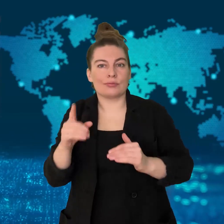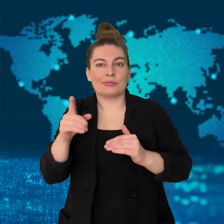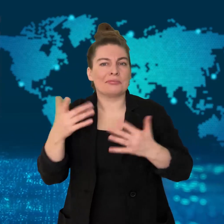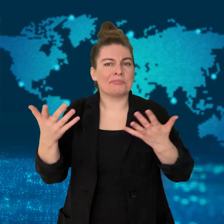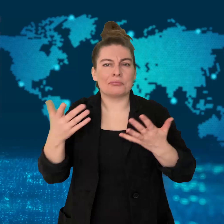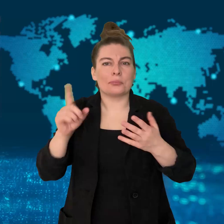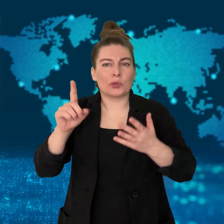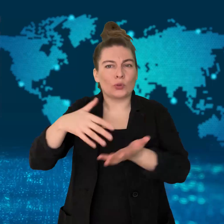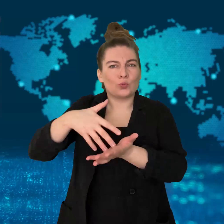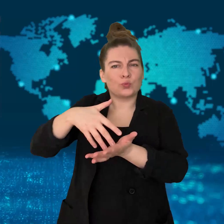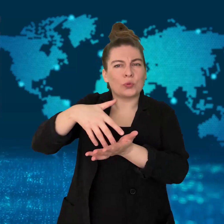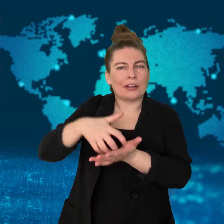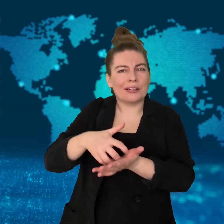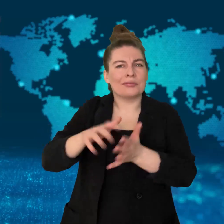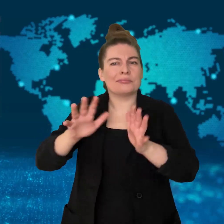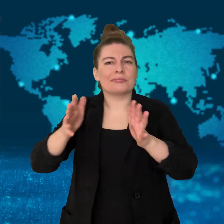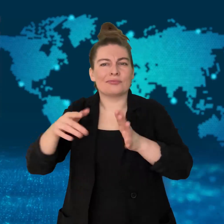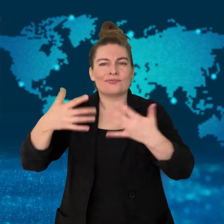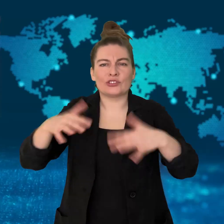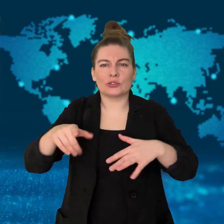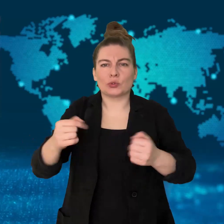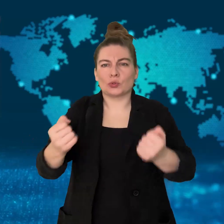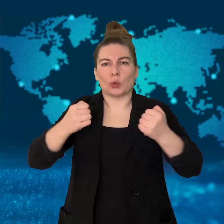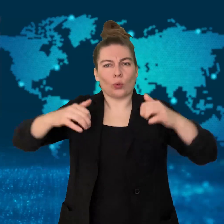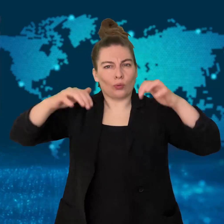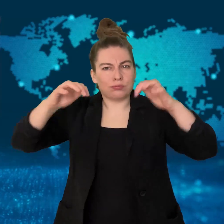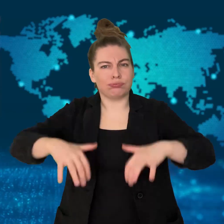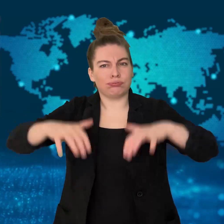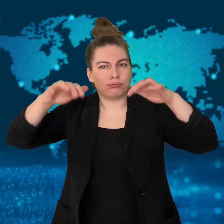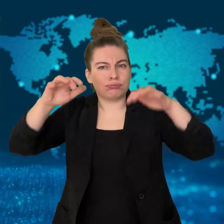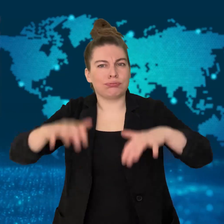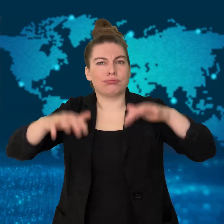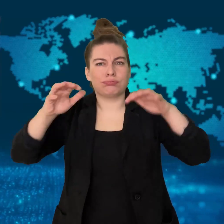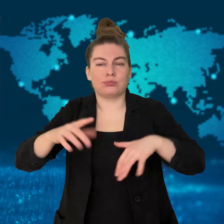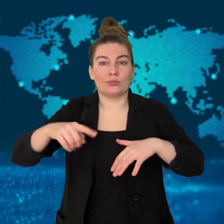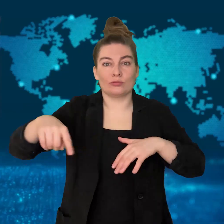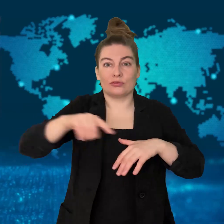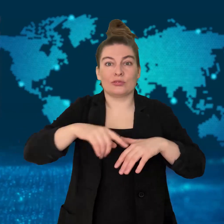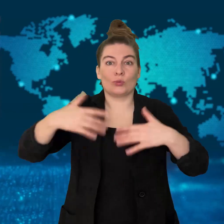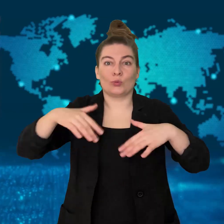recorded on the Gold Coast.